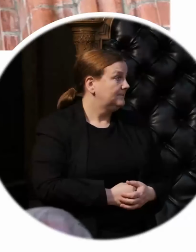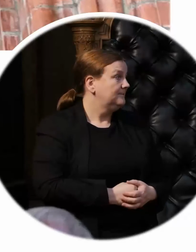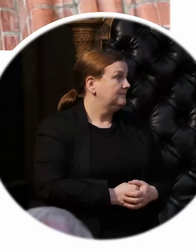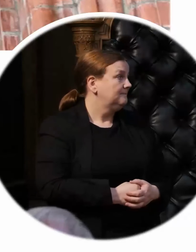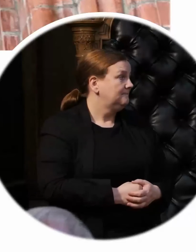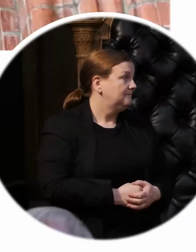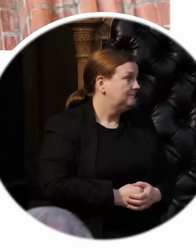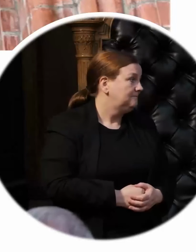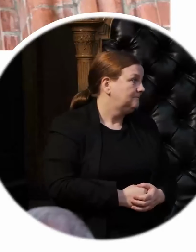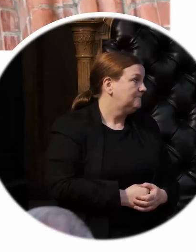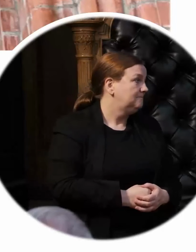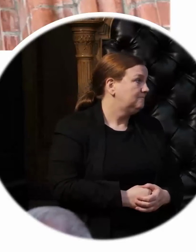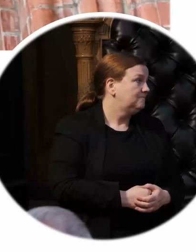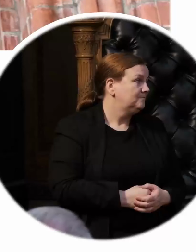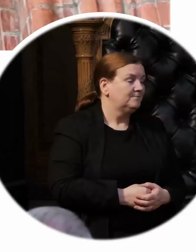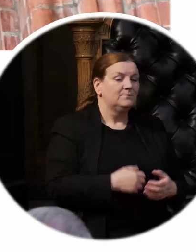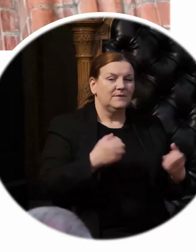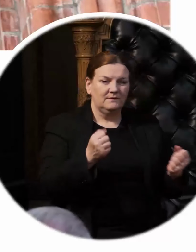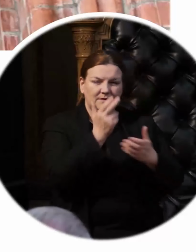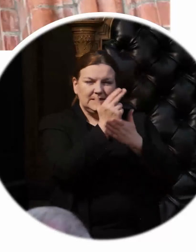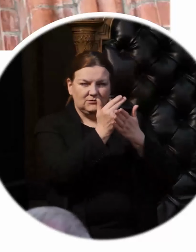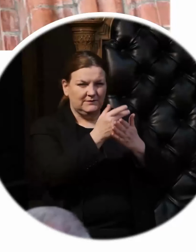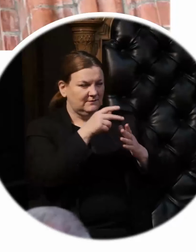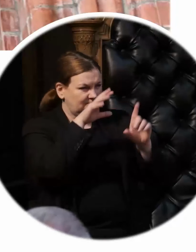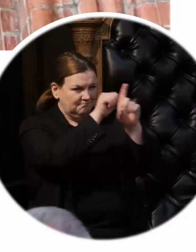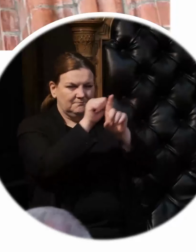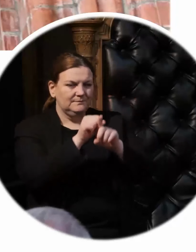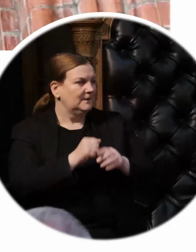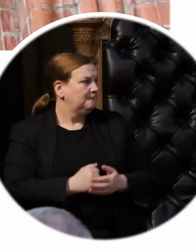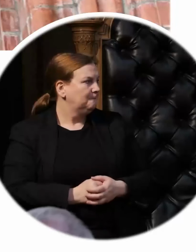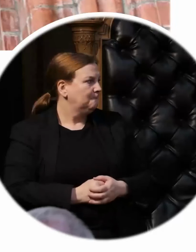And again, it's all kind of maybe seen as a little bit of a jumble.